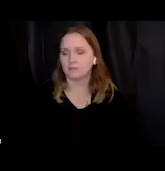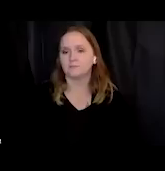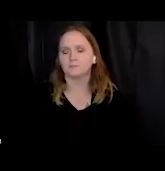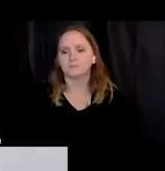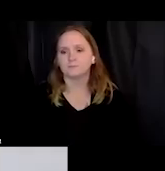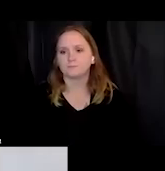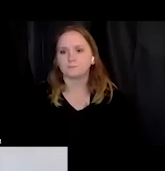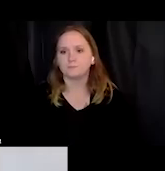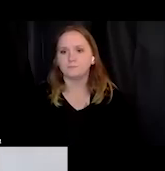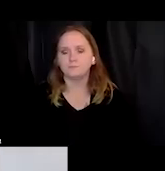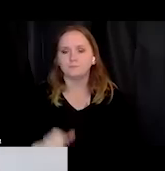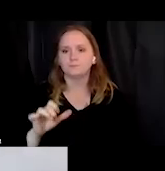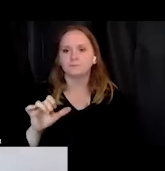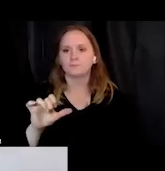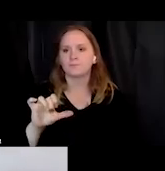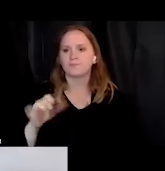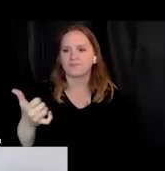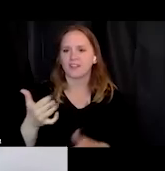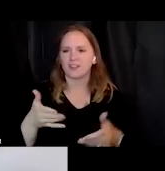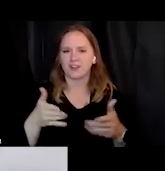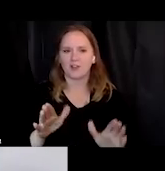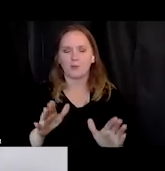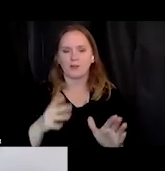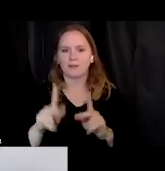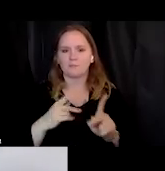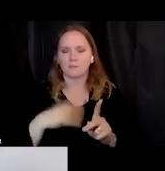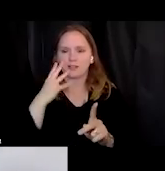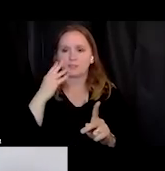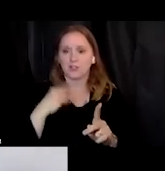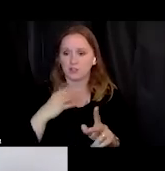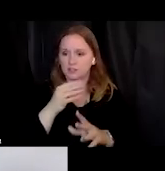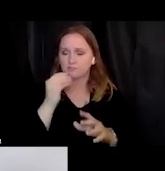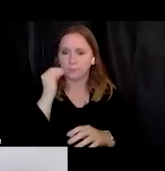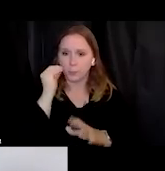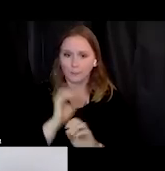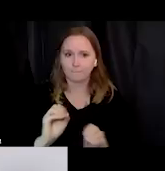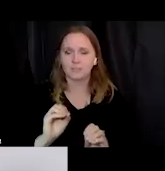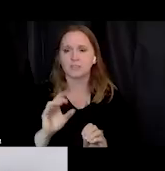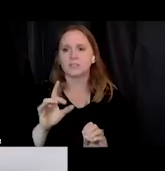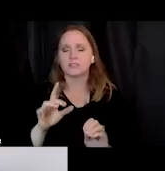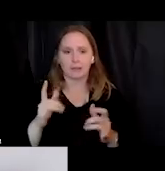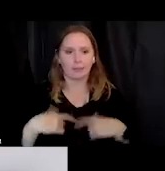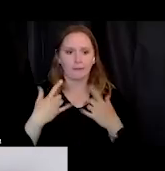Another way that hoarding can become an issue for folks experiencing homelessness are for folks who live in encampments or in tents.